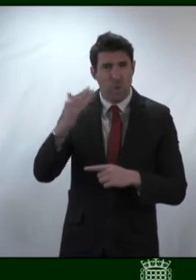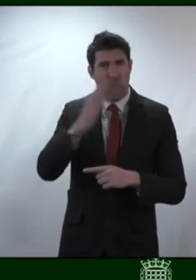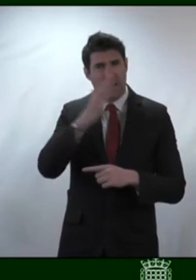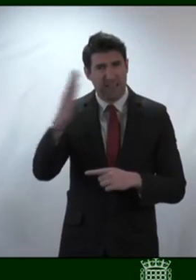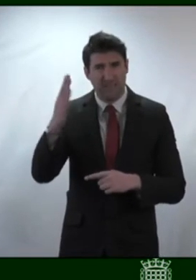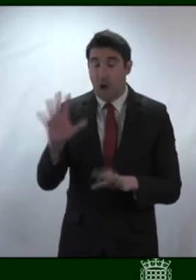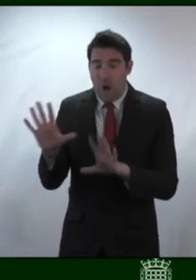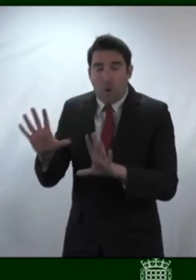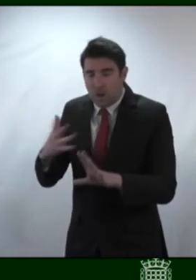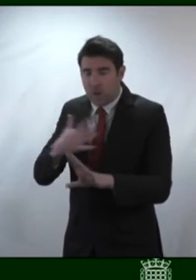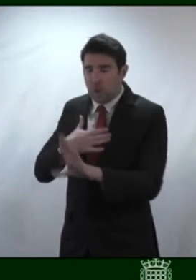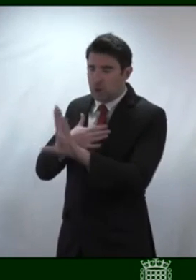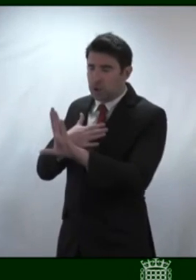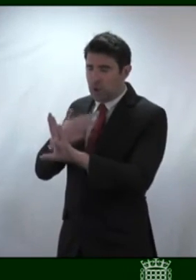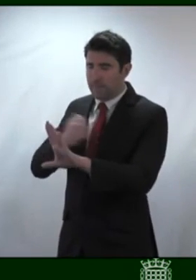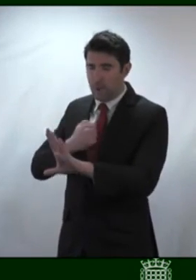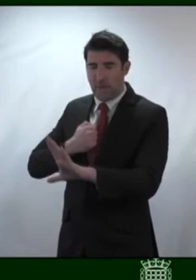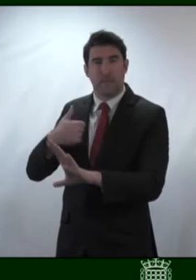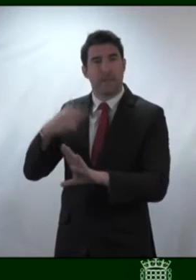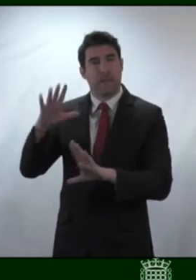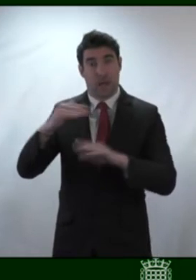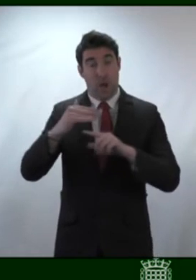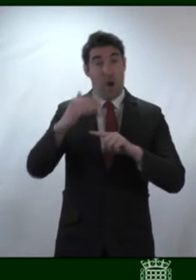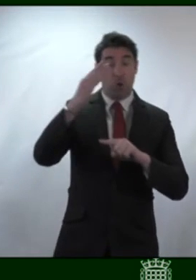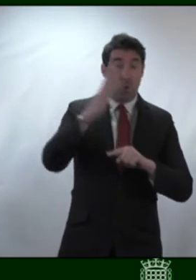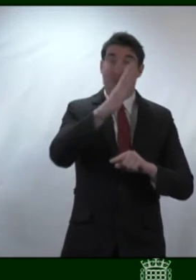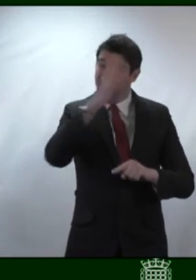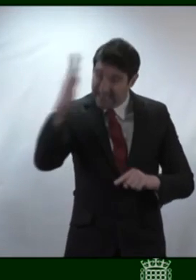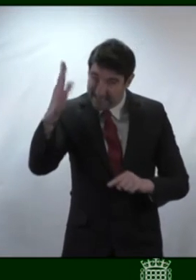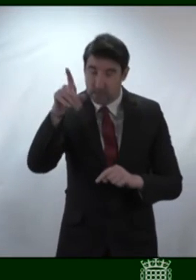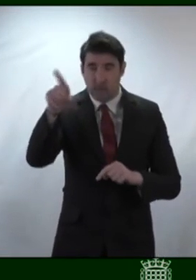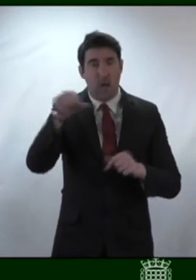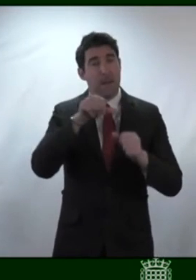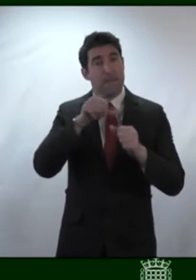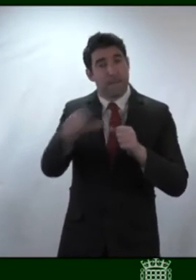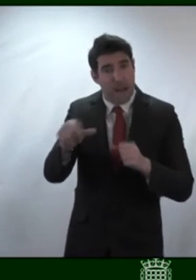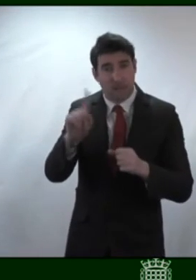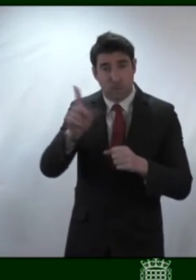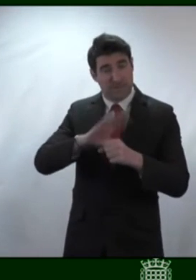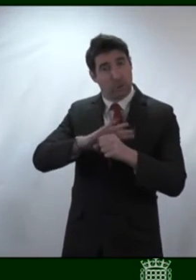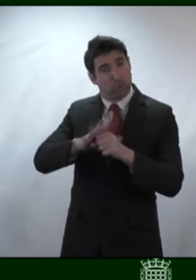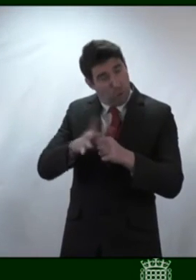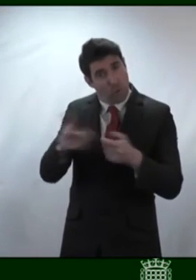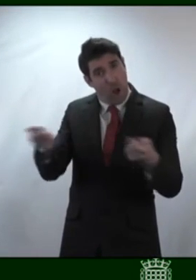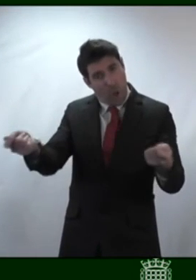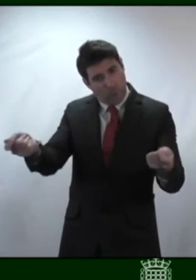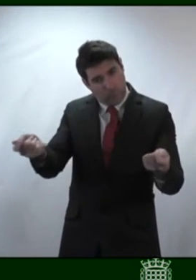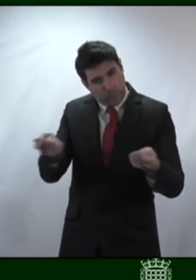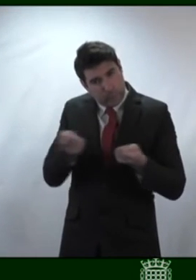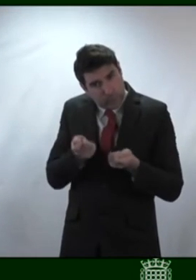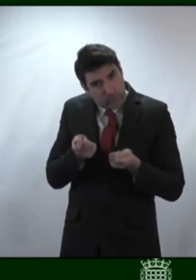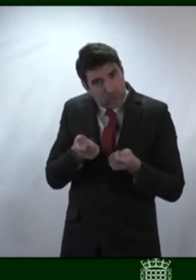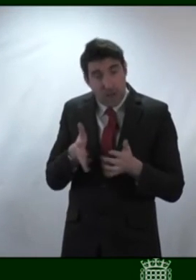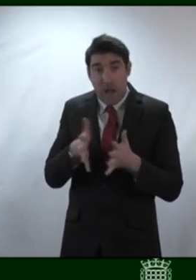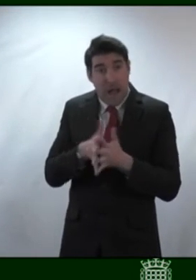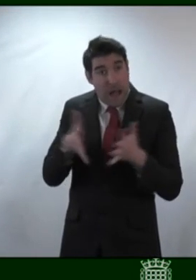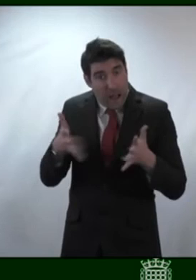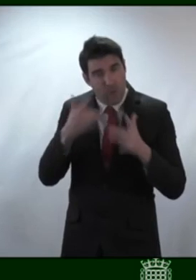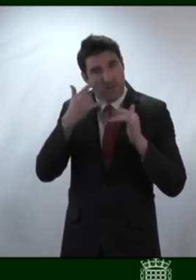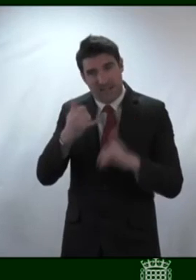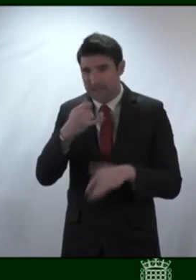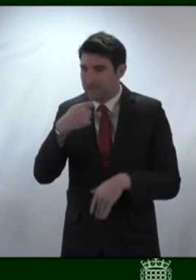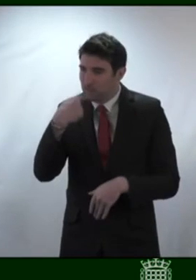to reduce the virus through community testing in the way that Liverpool has succeeded in doing.